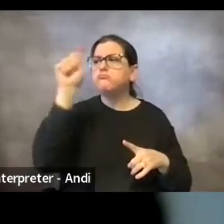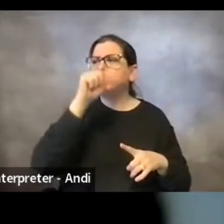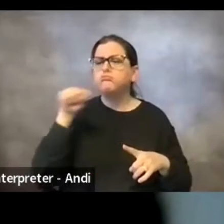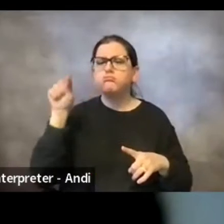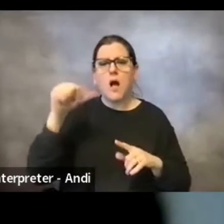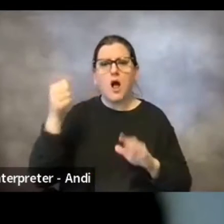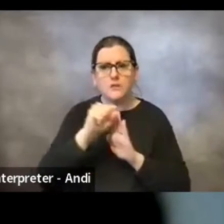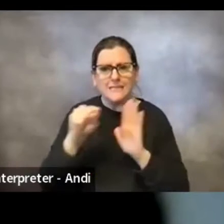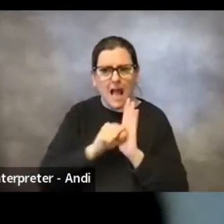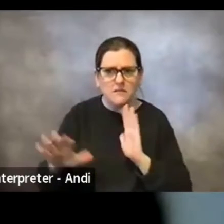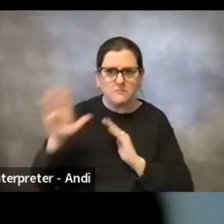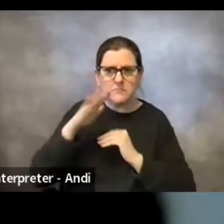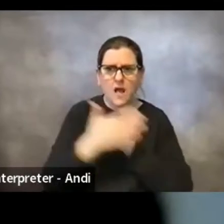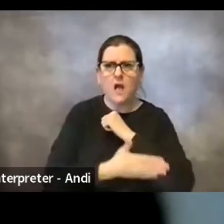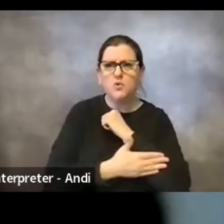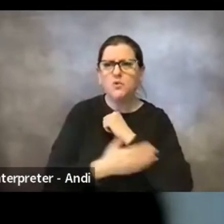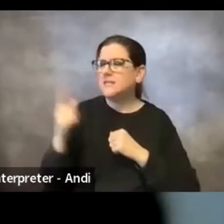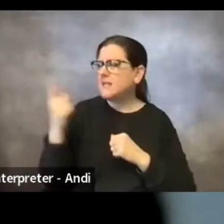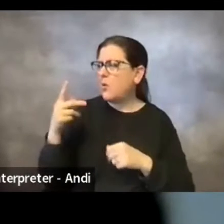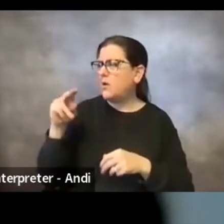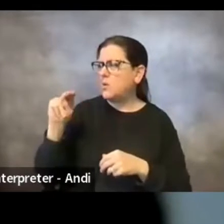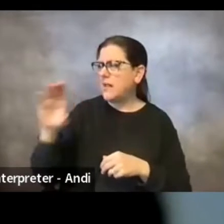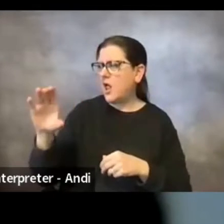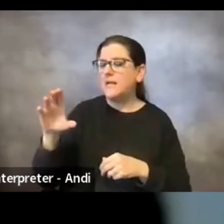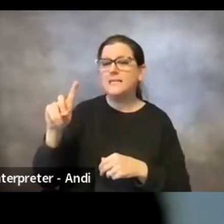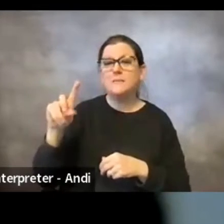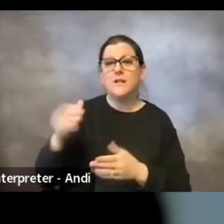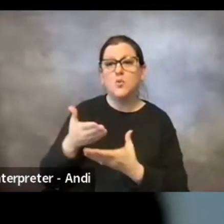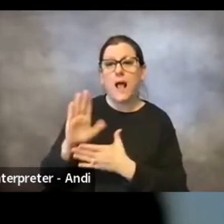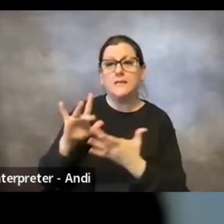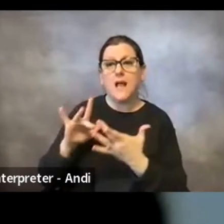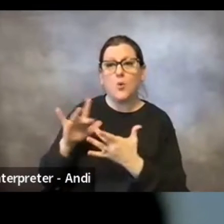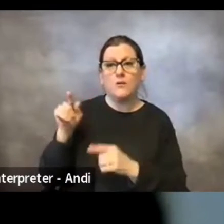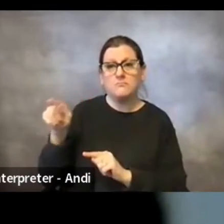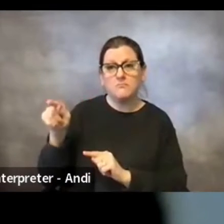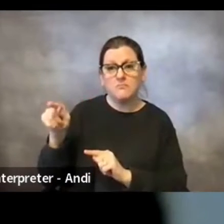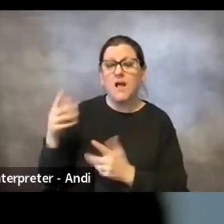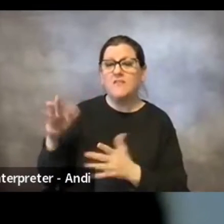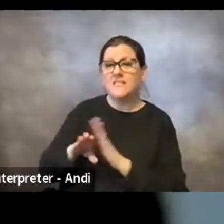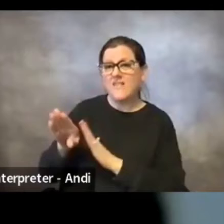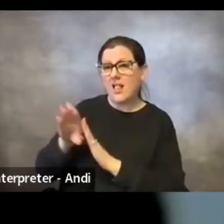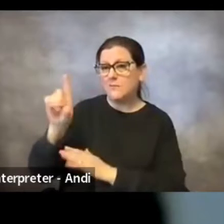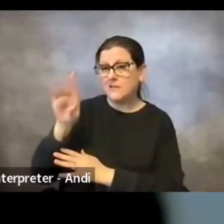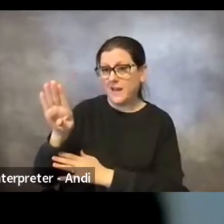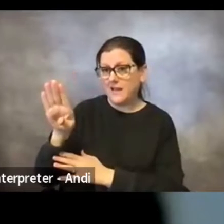There's a person out in North Carolina at the Disability Rights Network in North Carolina, who's developed a database related to justice